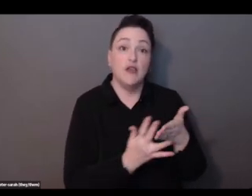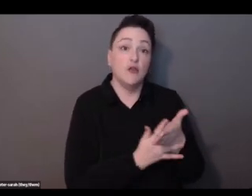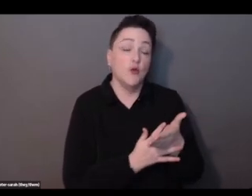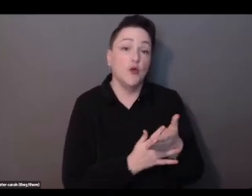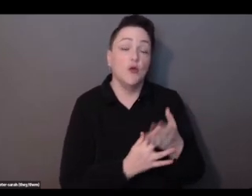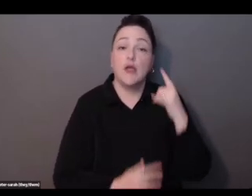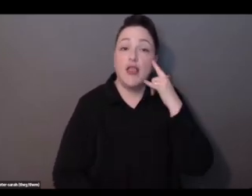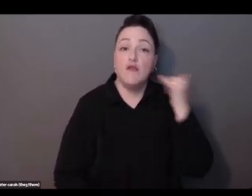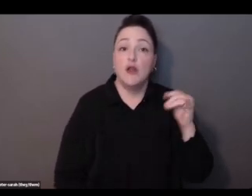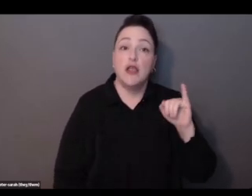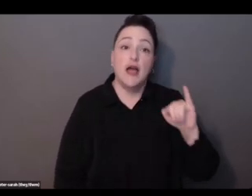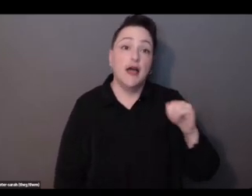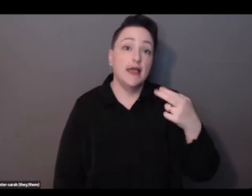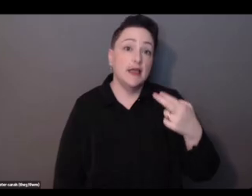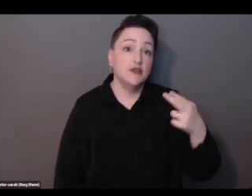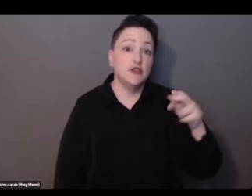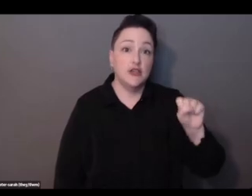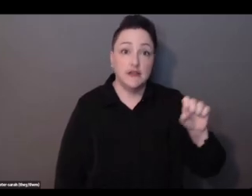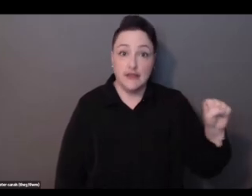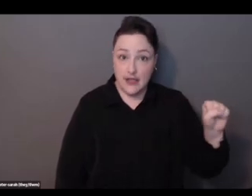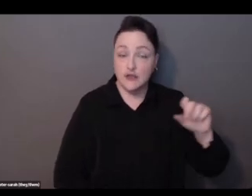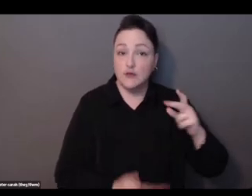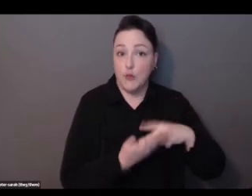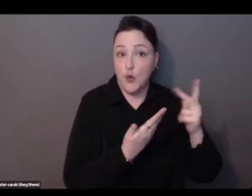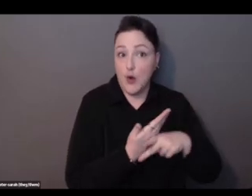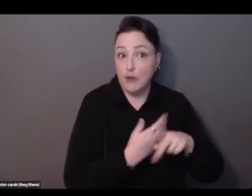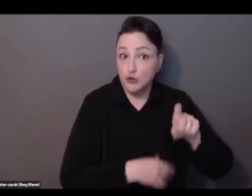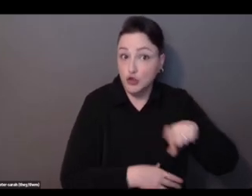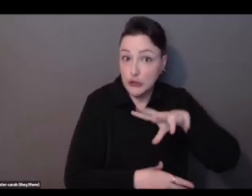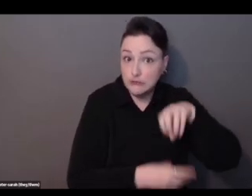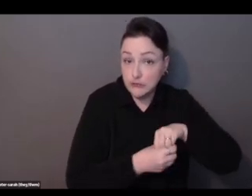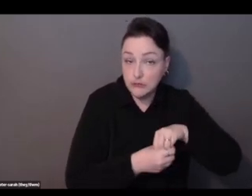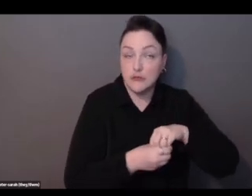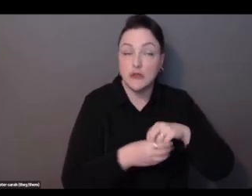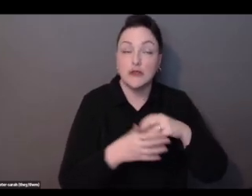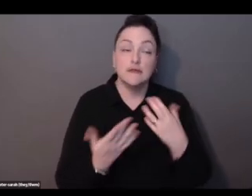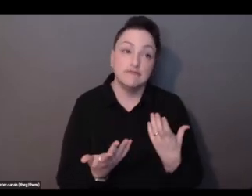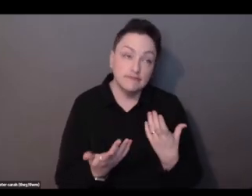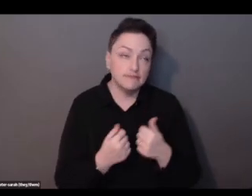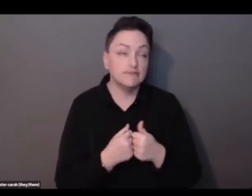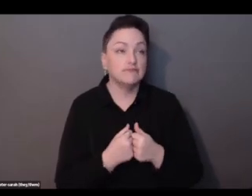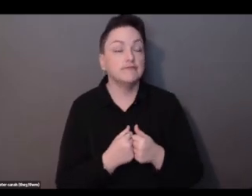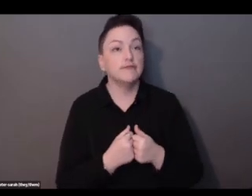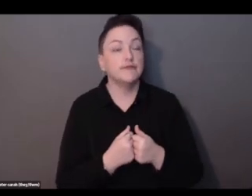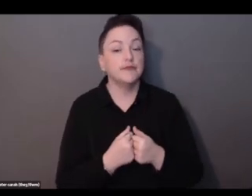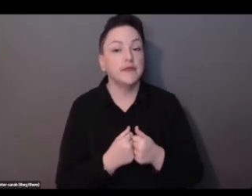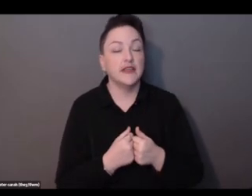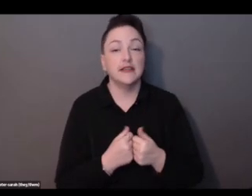I think that one of the biggest issues really that's going on is just that this data